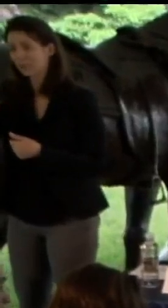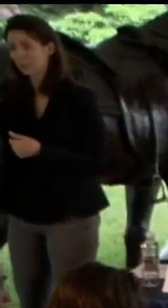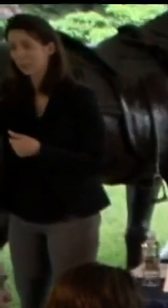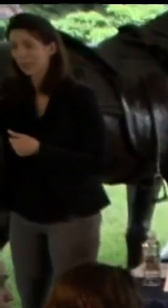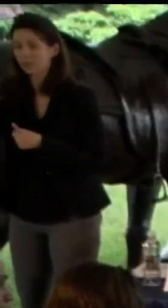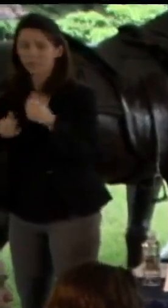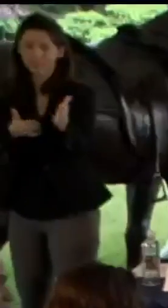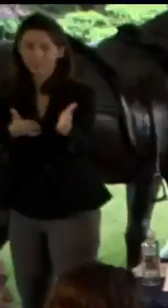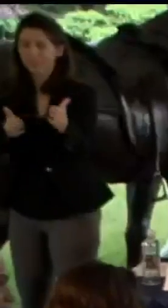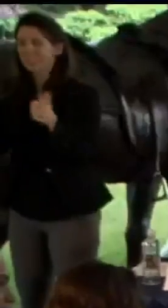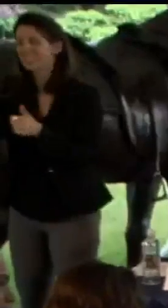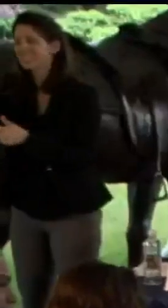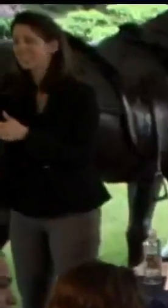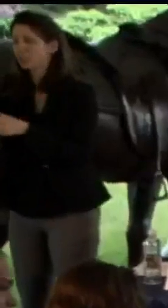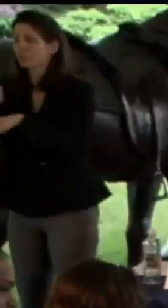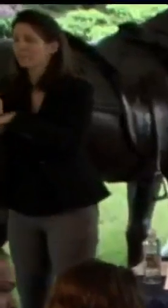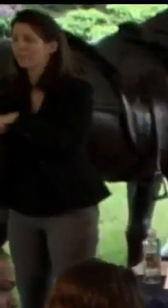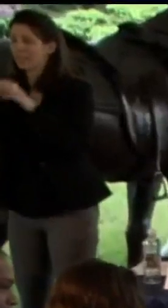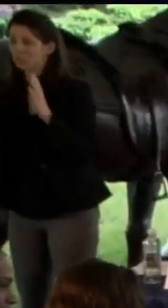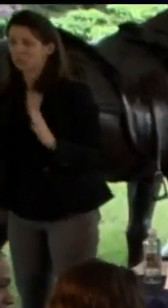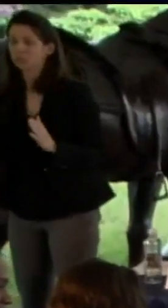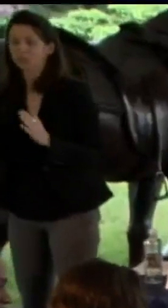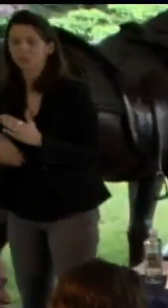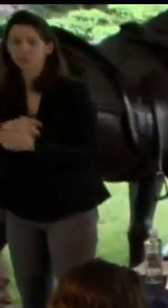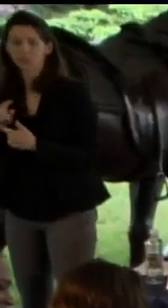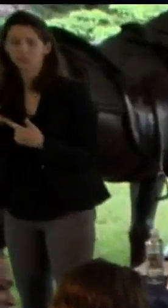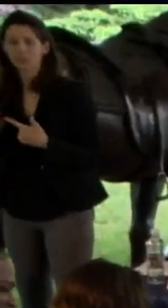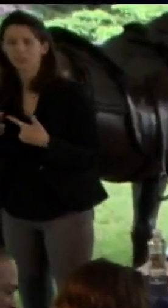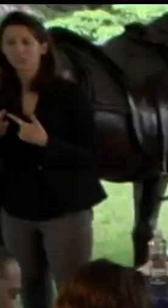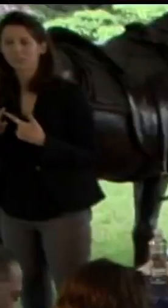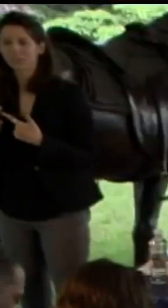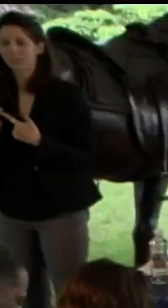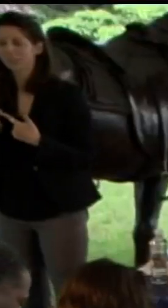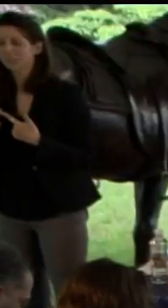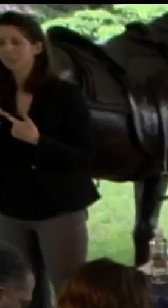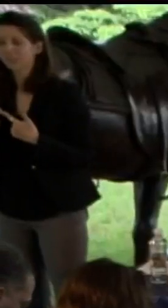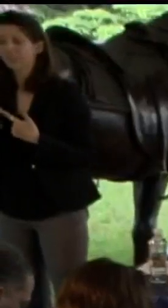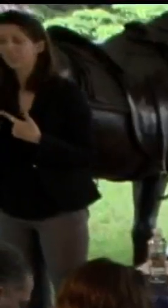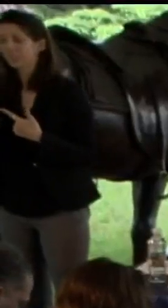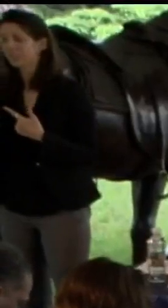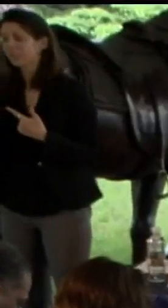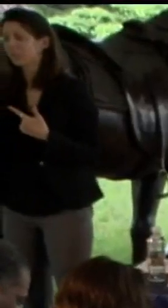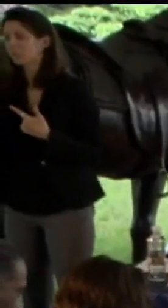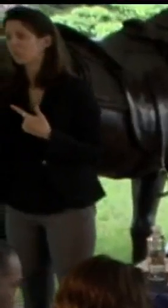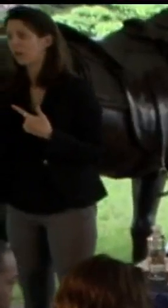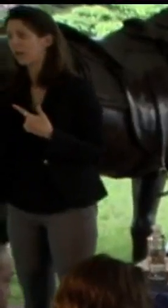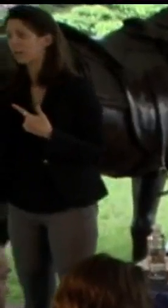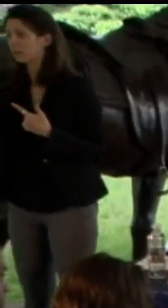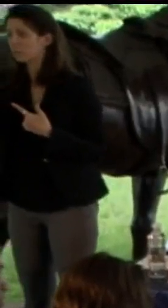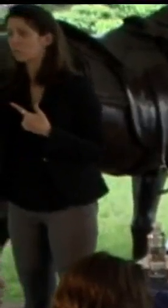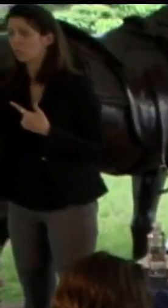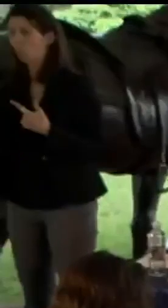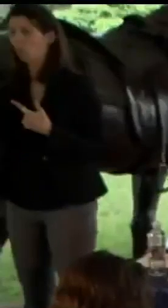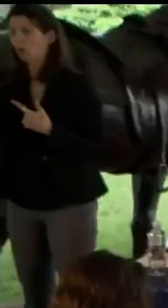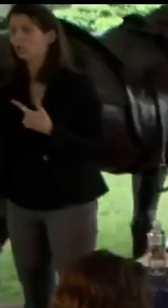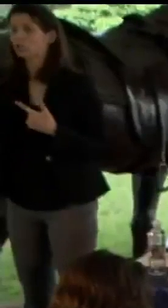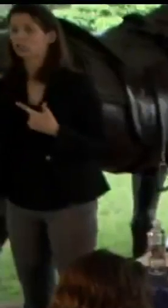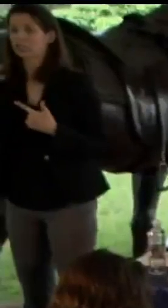SUPPORTING THE LEGAL ADVISORY COMMITTEE AS WELL, AND LET ME START WITH MY STAFF, BEVERLY